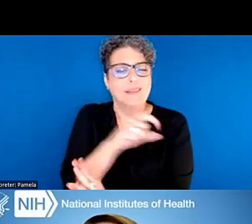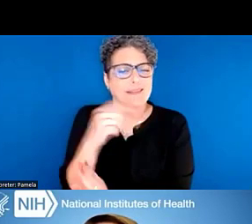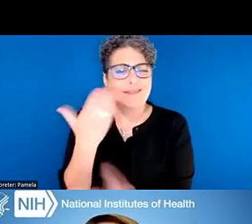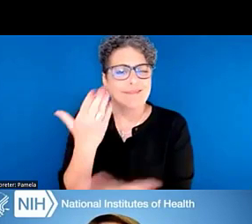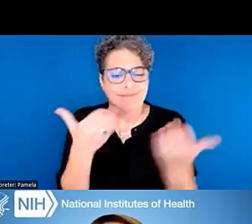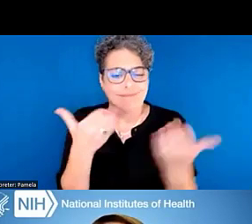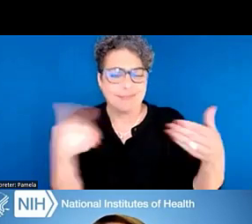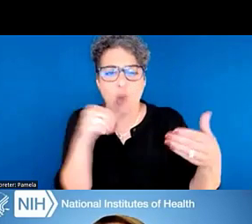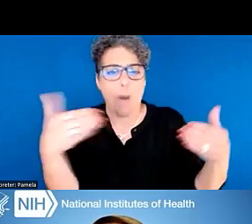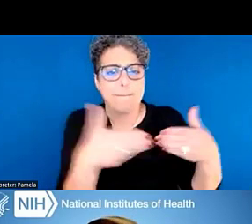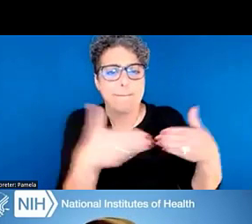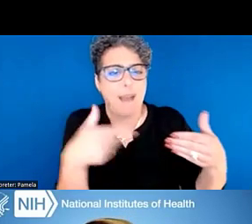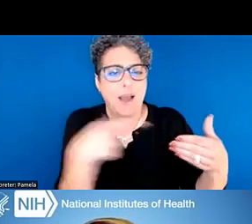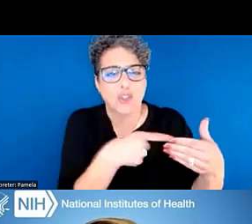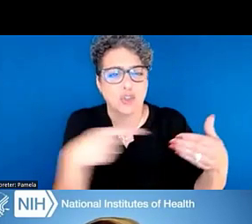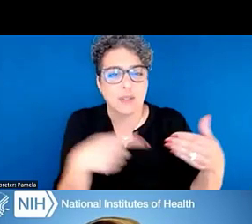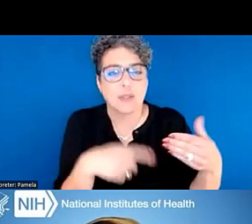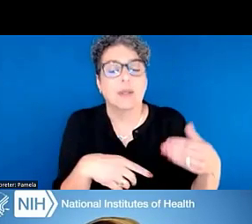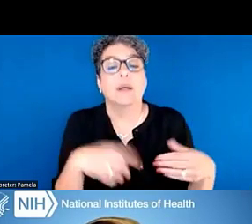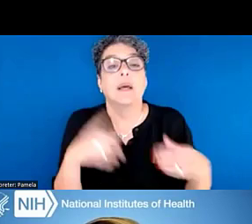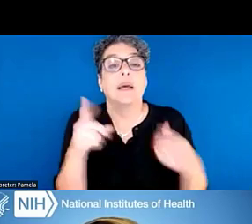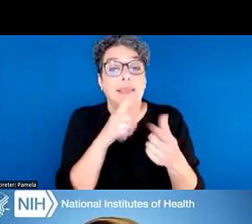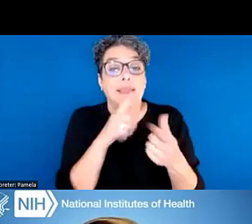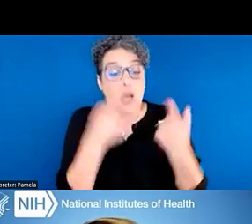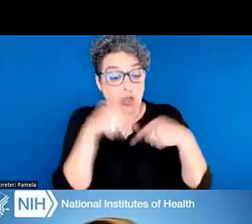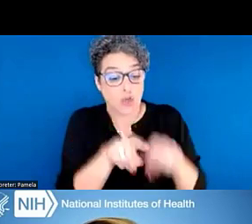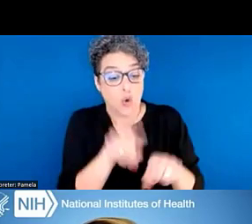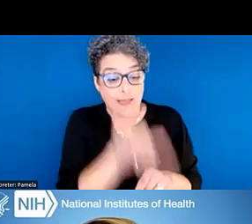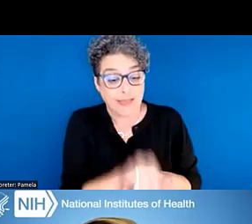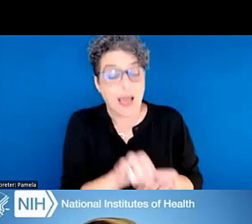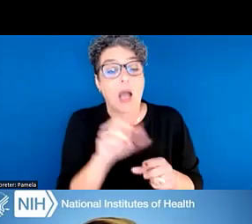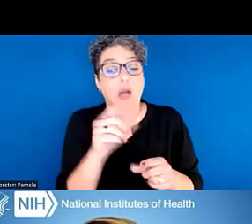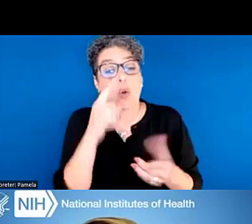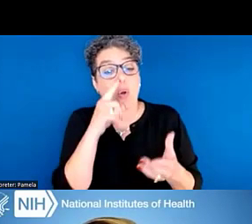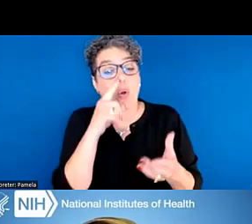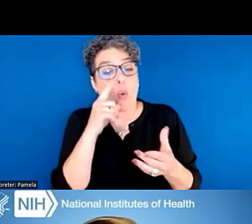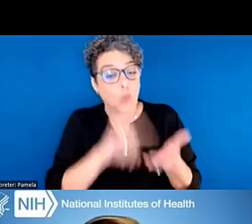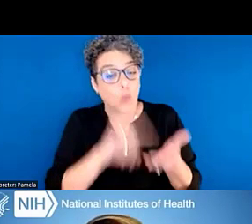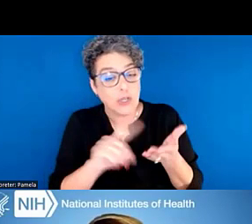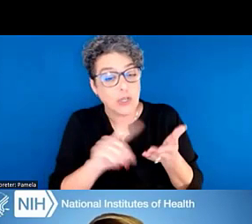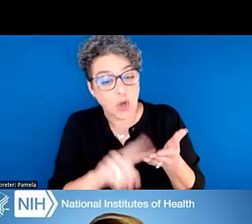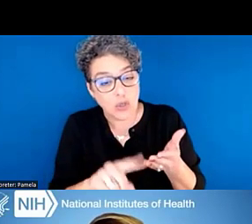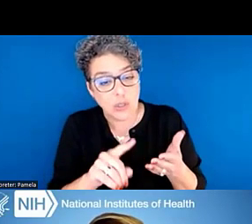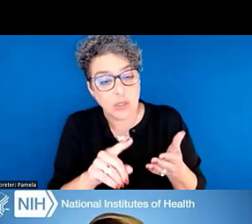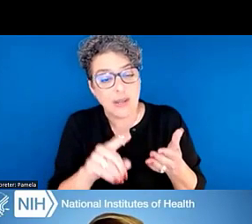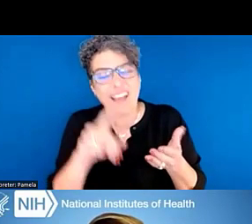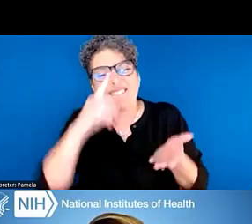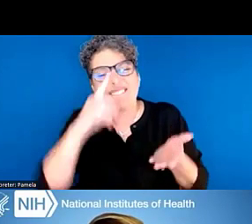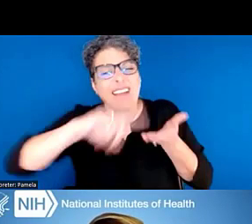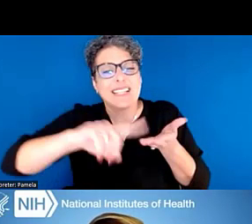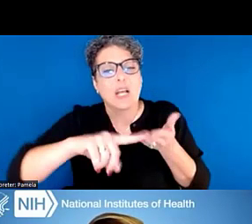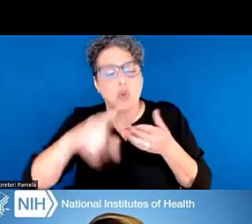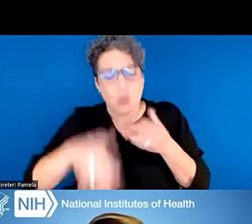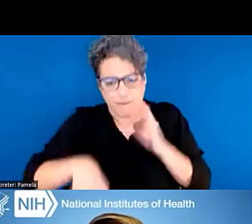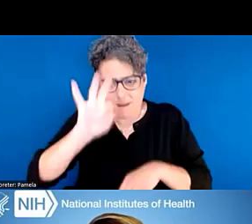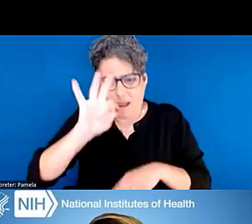and during misconduct proceedings you come to know that there is a death, then you have to inform us.